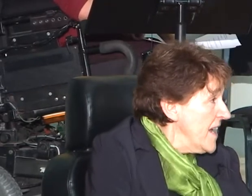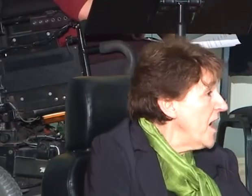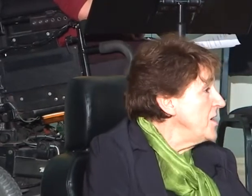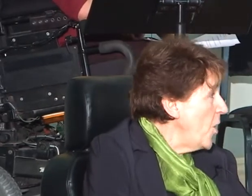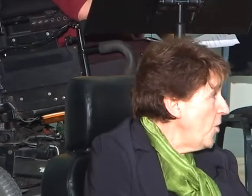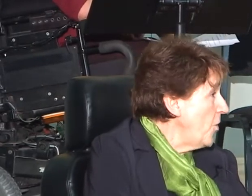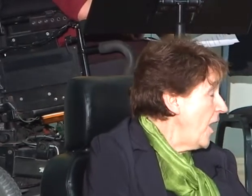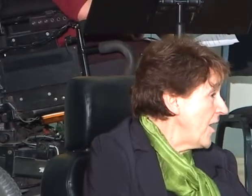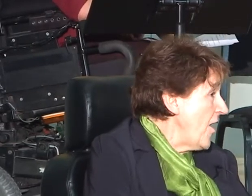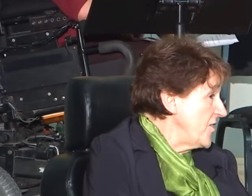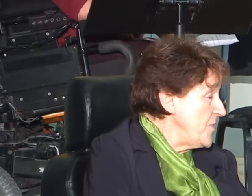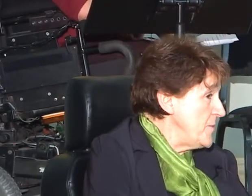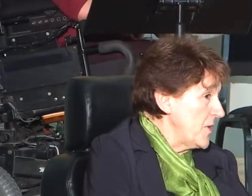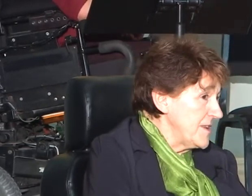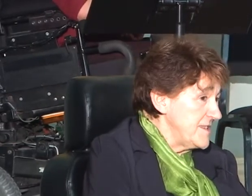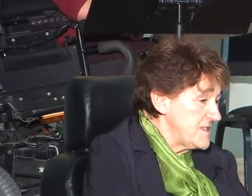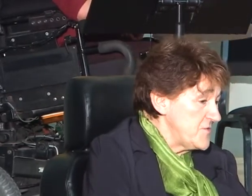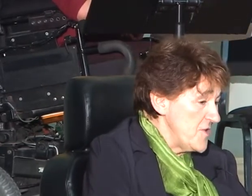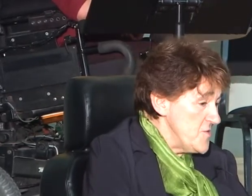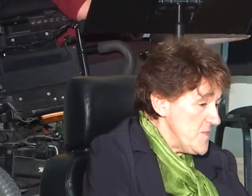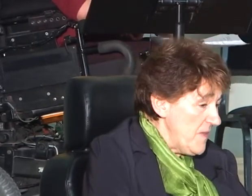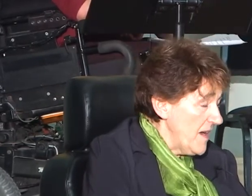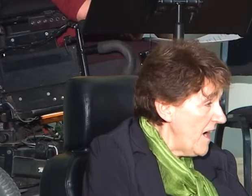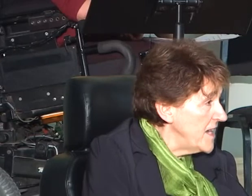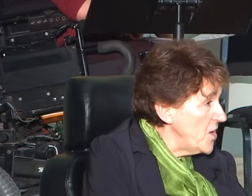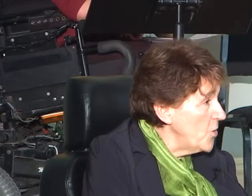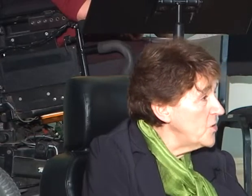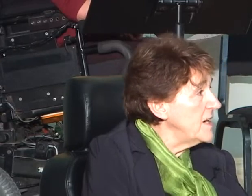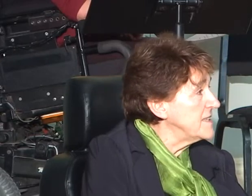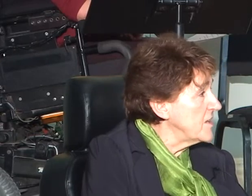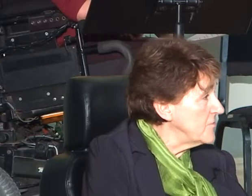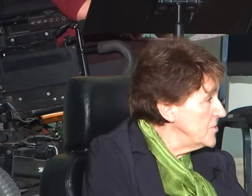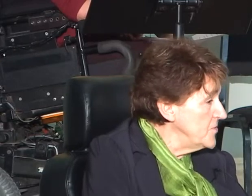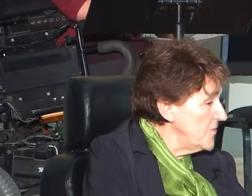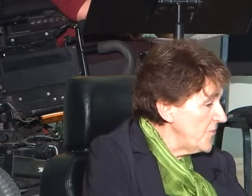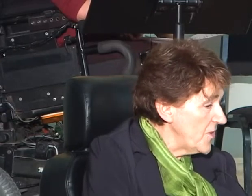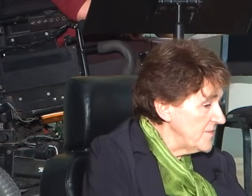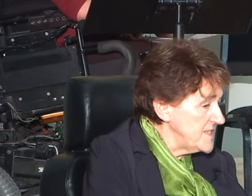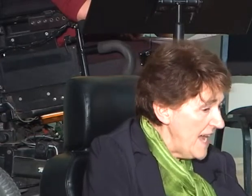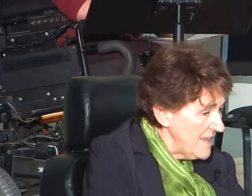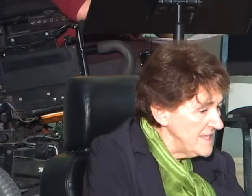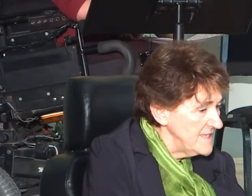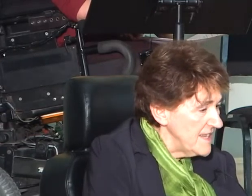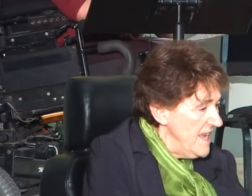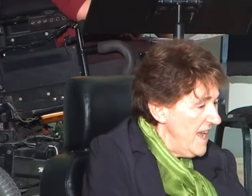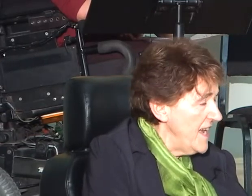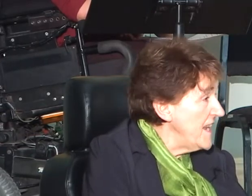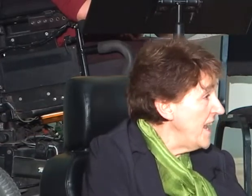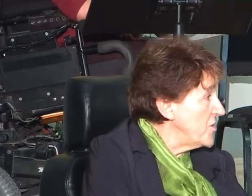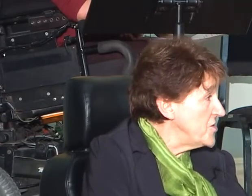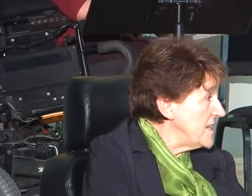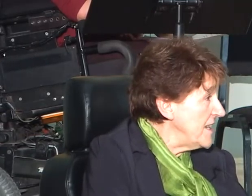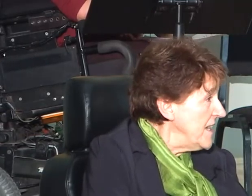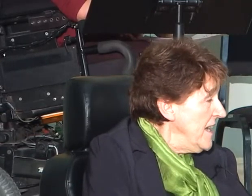And I know a lot of people in this room. I know it's a room full of talent and energy.